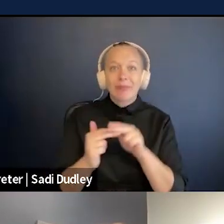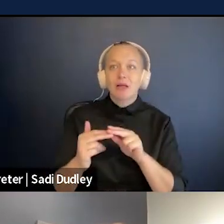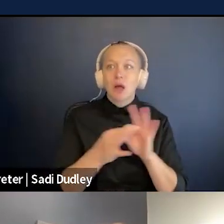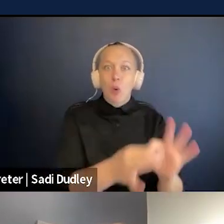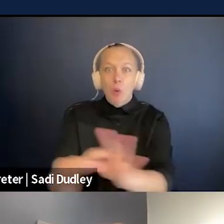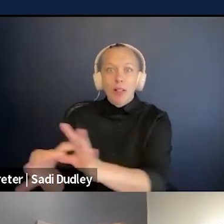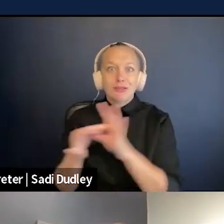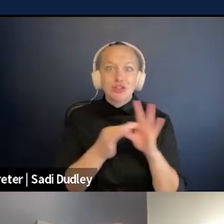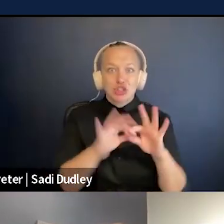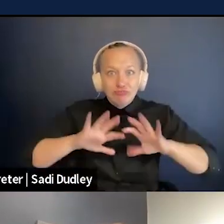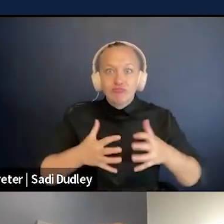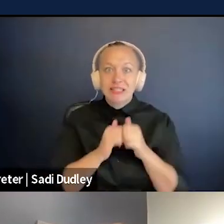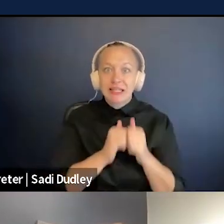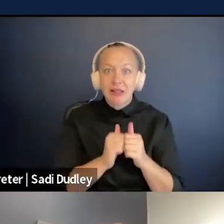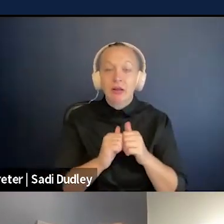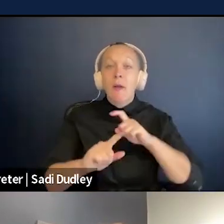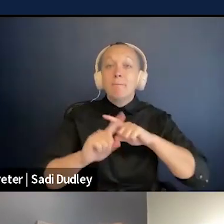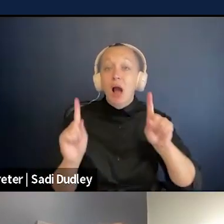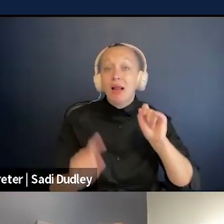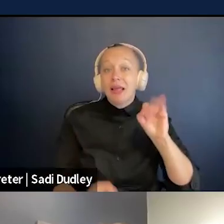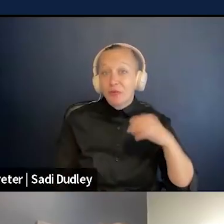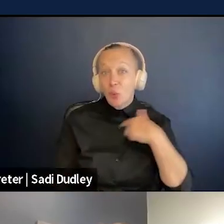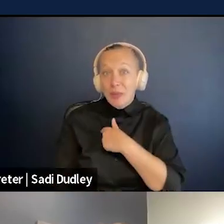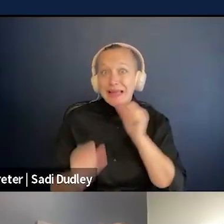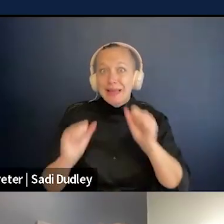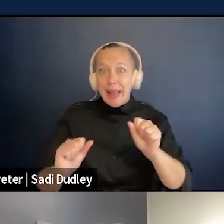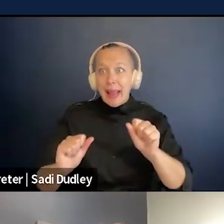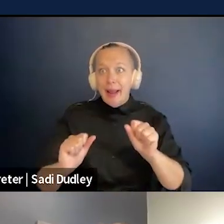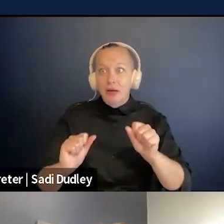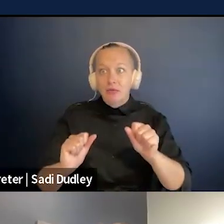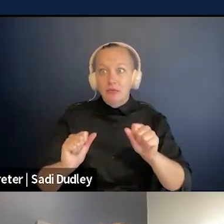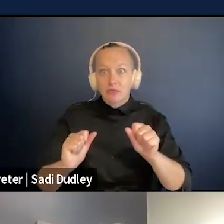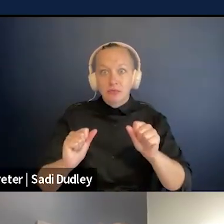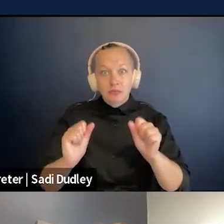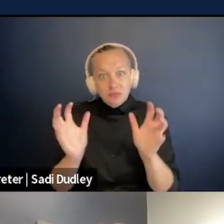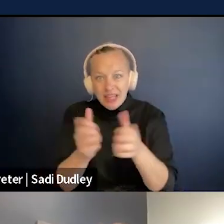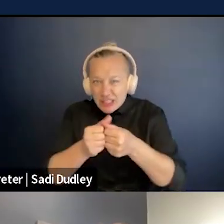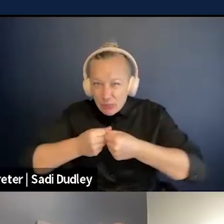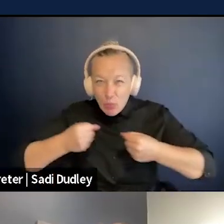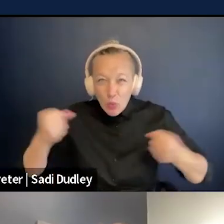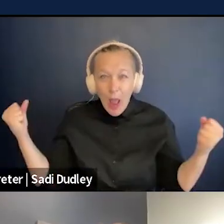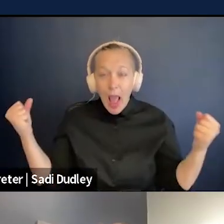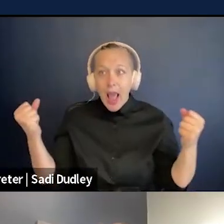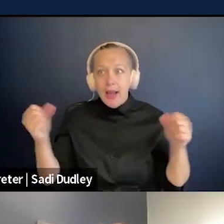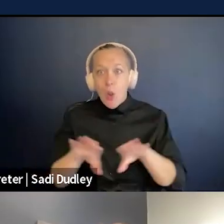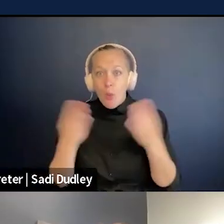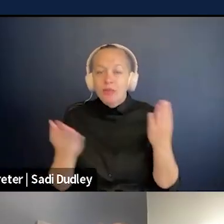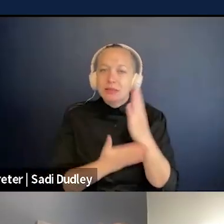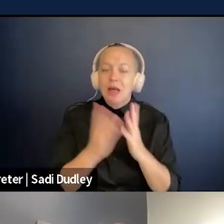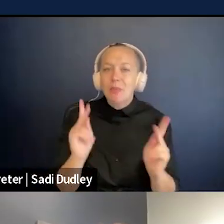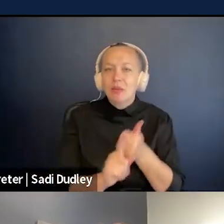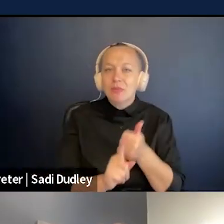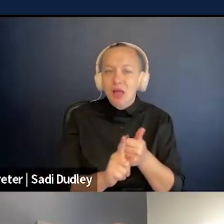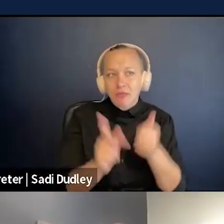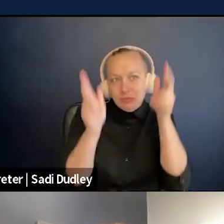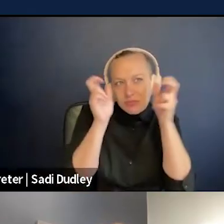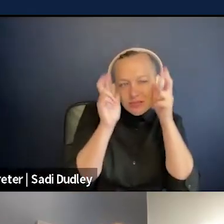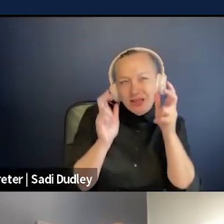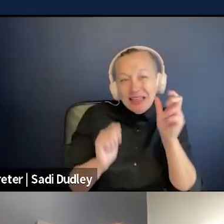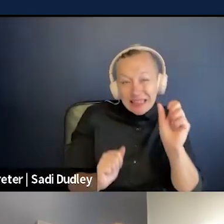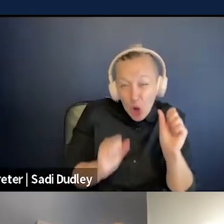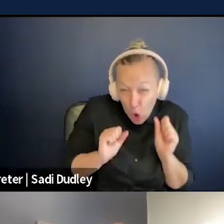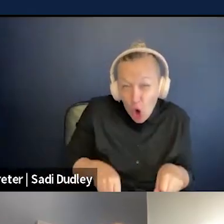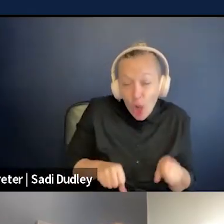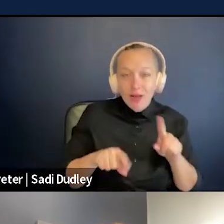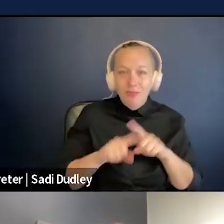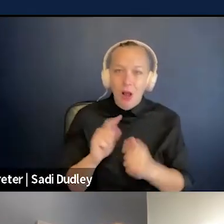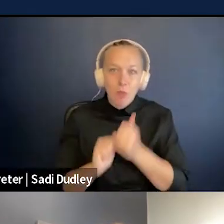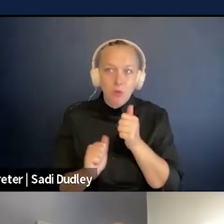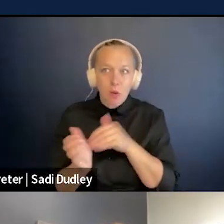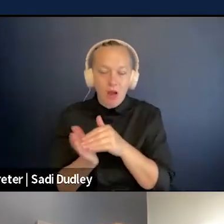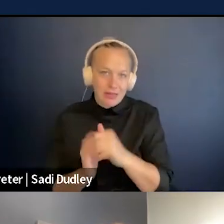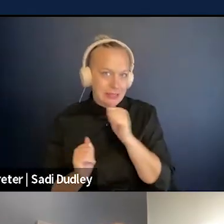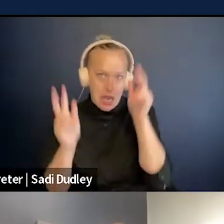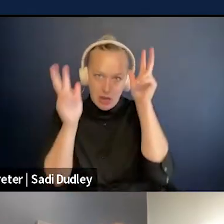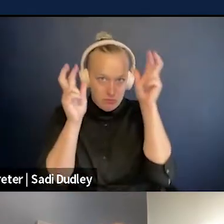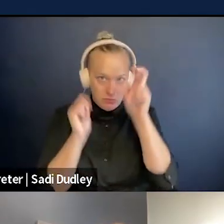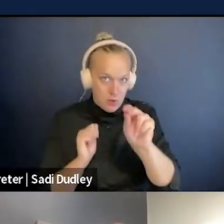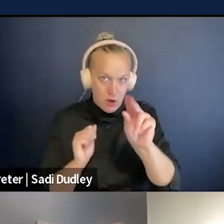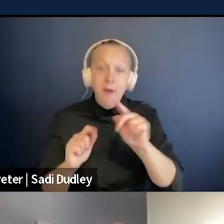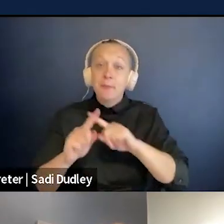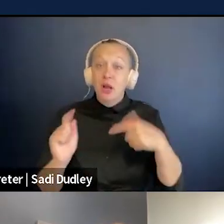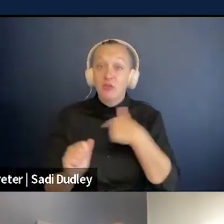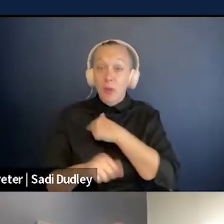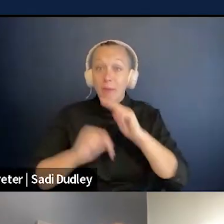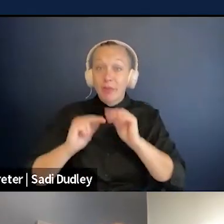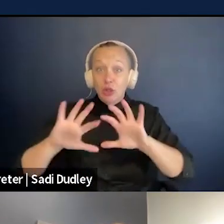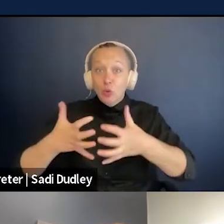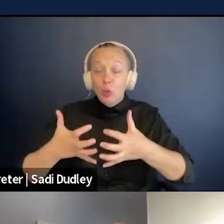But I think when that gets turned around, and I don't necessarily think it's like an… I think it can be nefarious, but it isn't necessarily. When we sort of ask to be in coalition with others, it's an opportunity for them to say, well, this impacts so many groups.